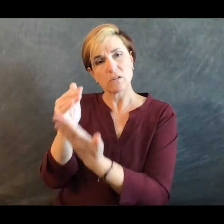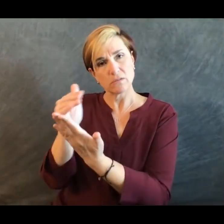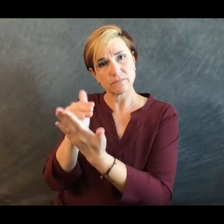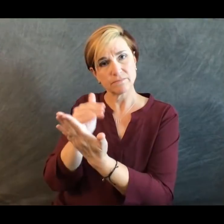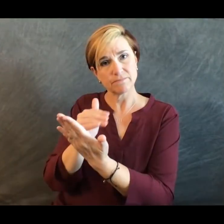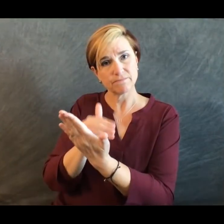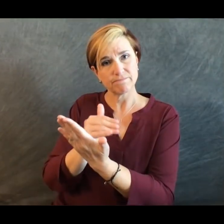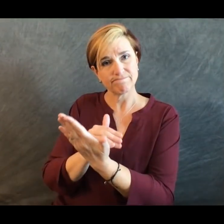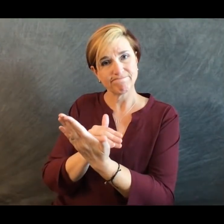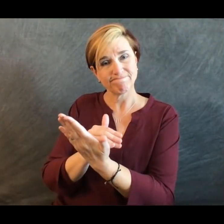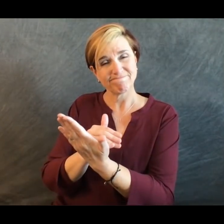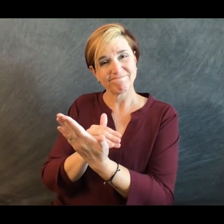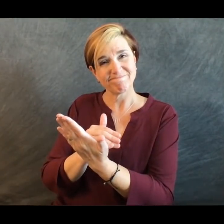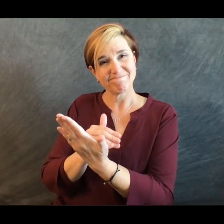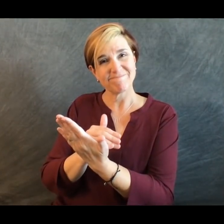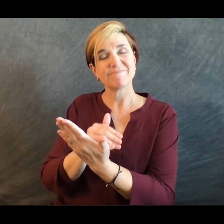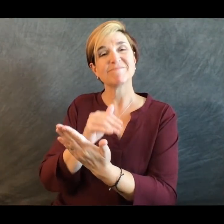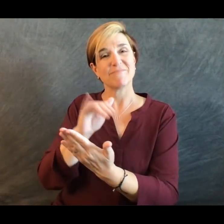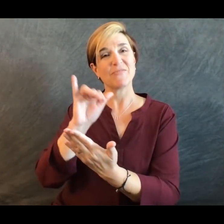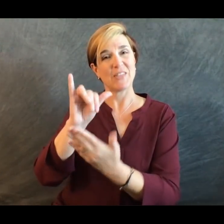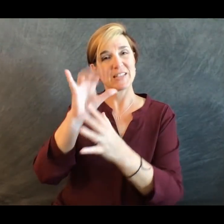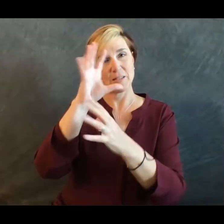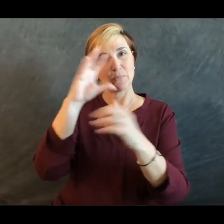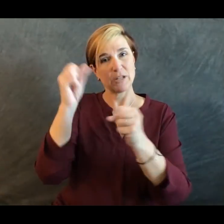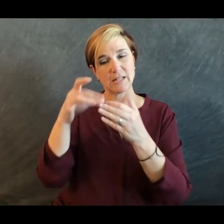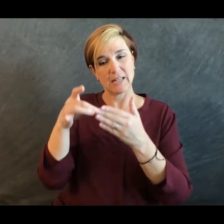guidelines for America we know it's difficult and this time of year